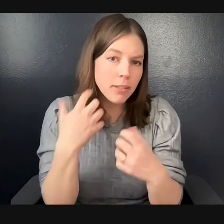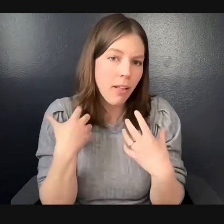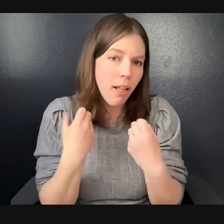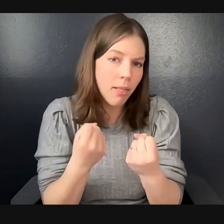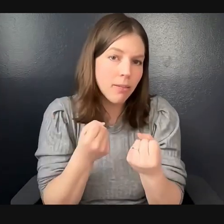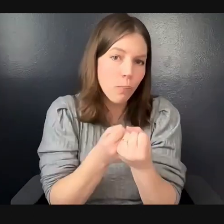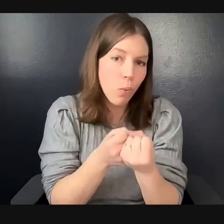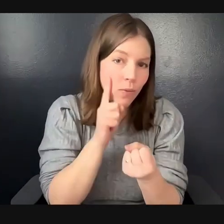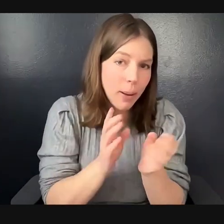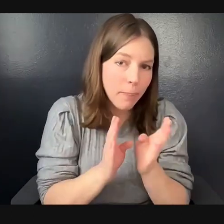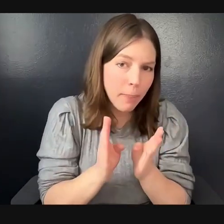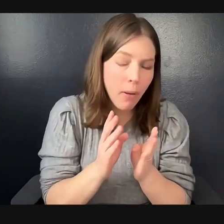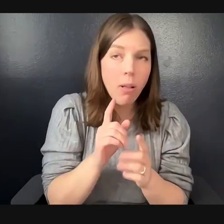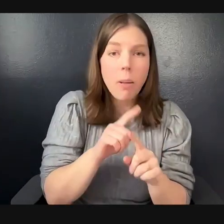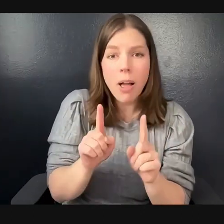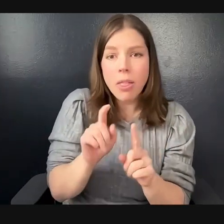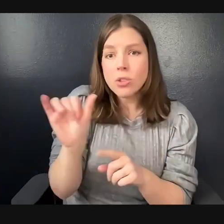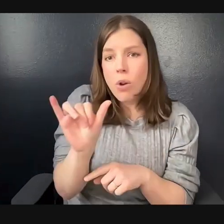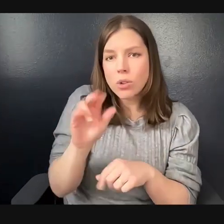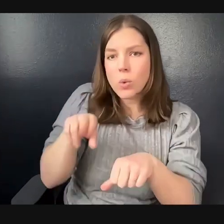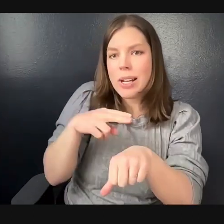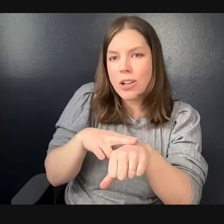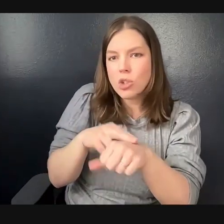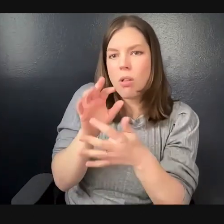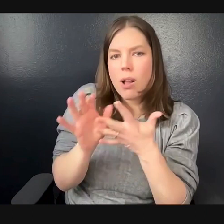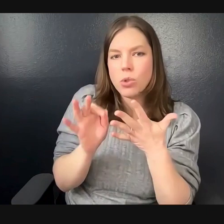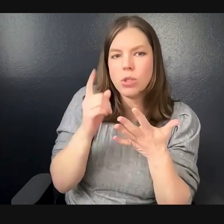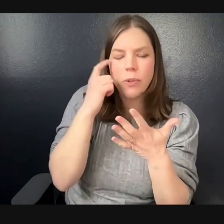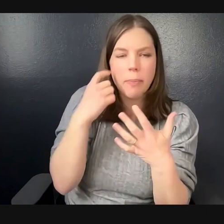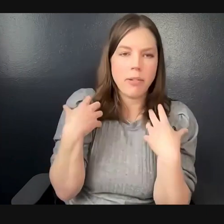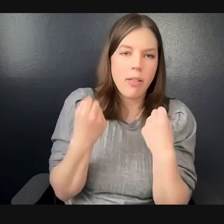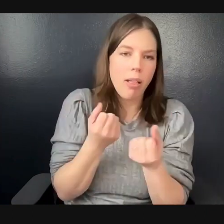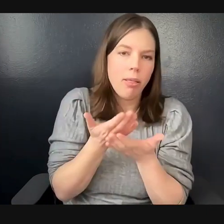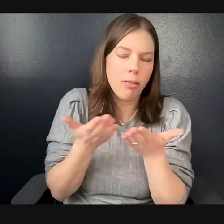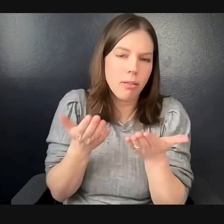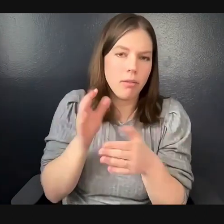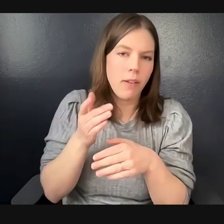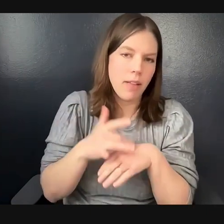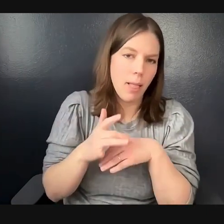There are also national options available for mental health. And we'll be sharing that in the chat.